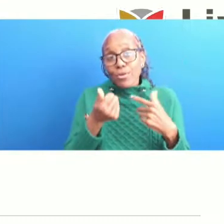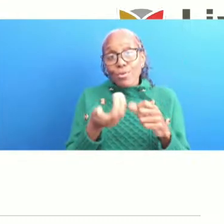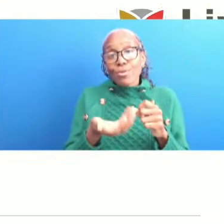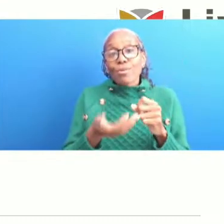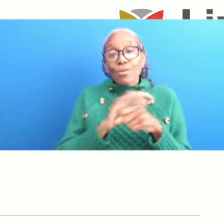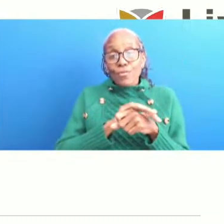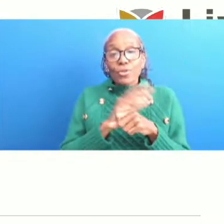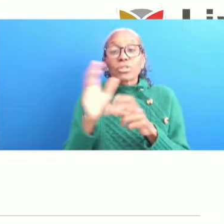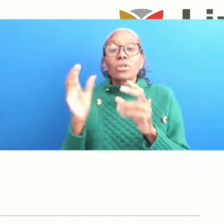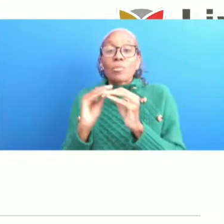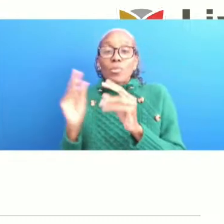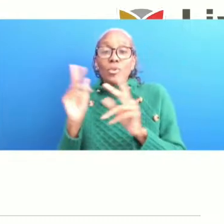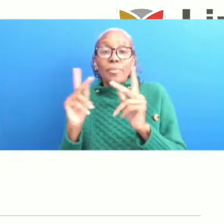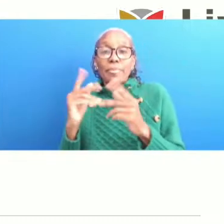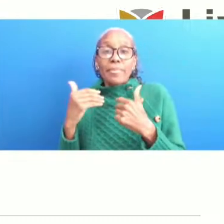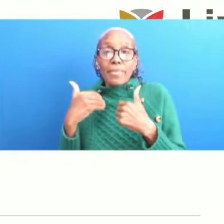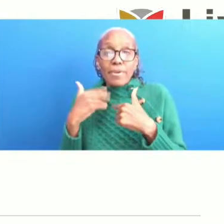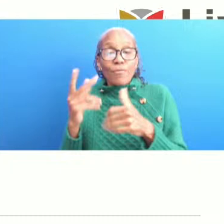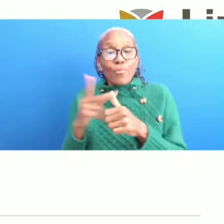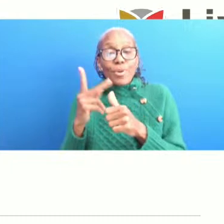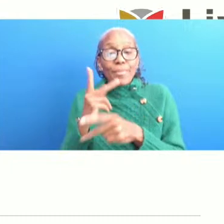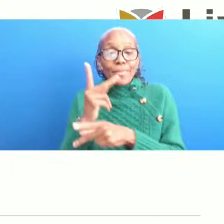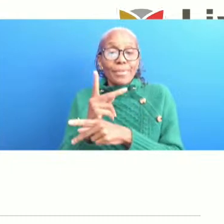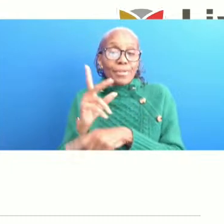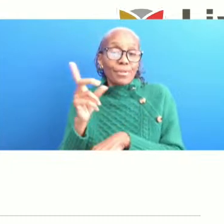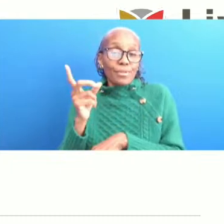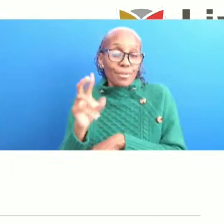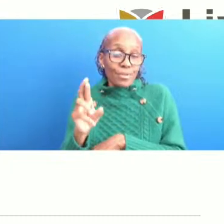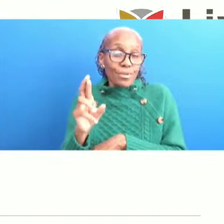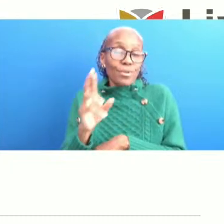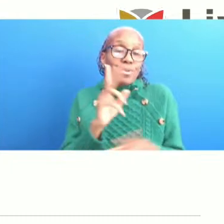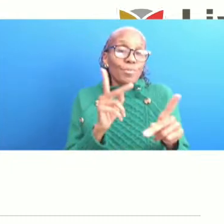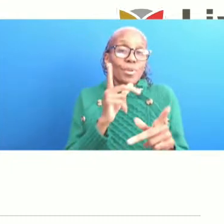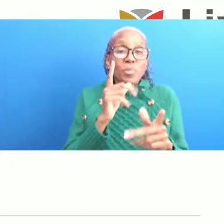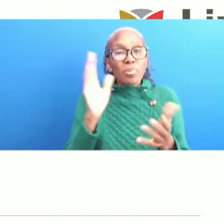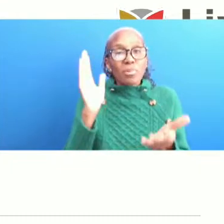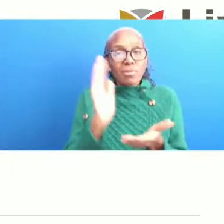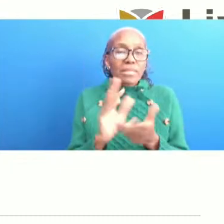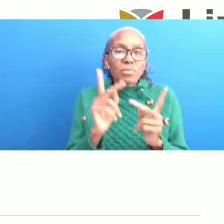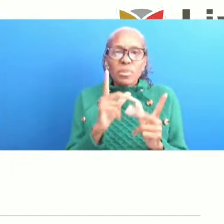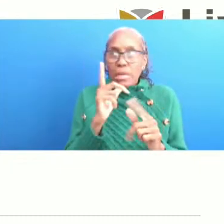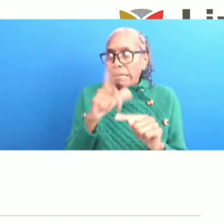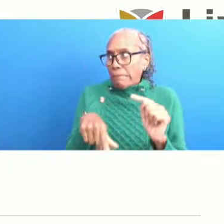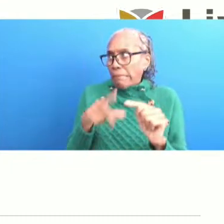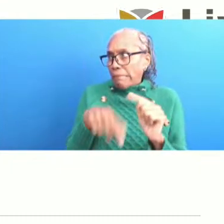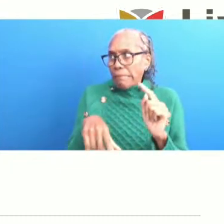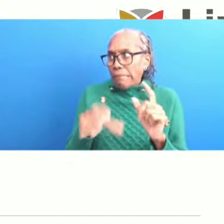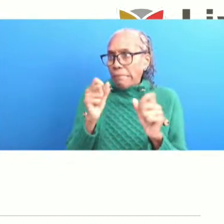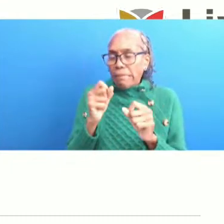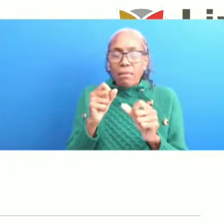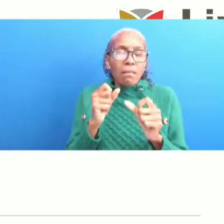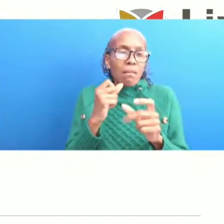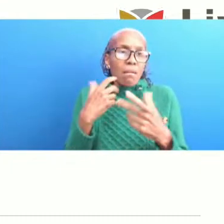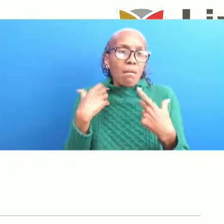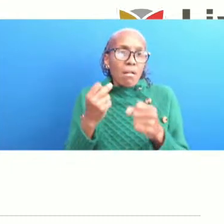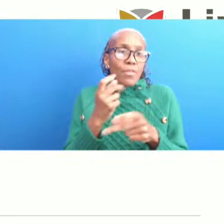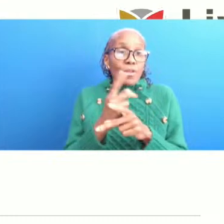SAY GOOD NEWS THAT RESIDENTS HAVE BETTER COVERAGE.